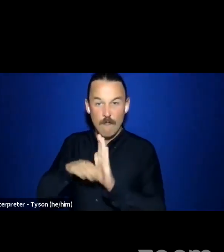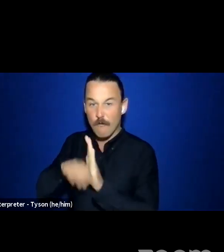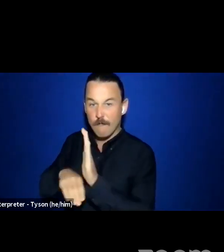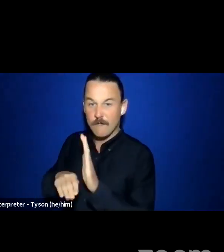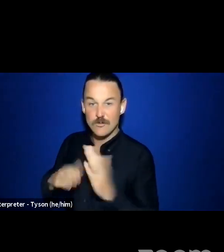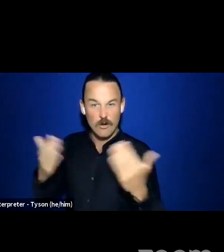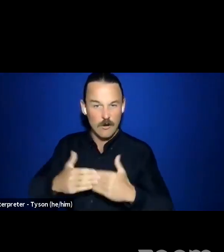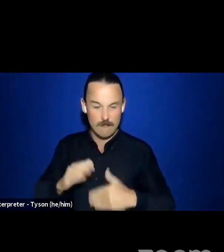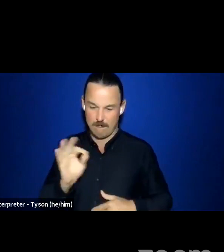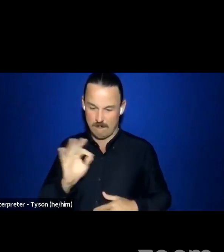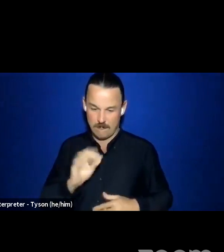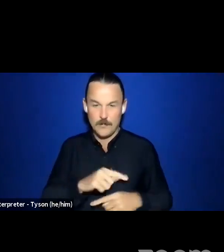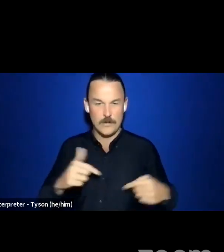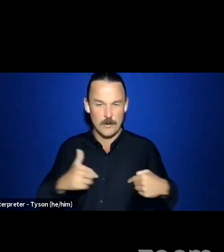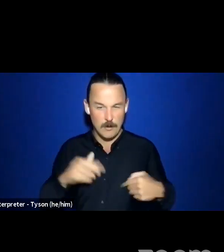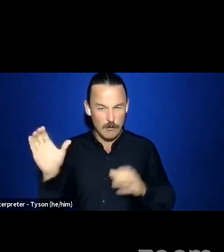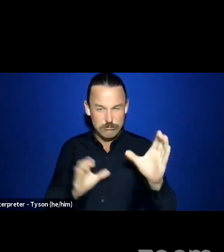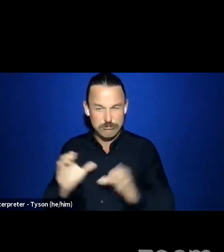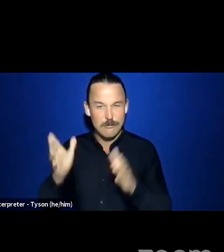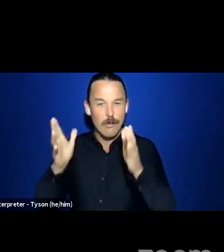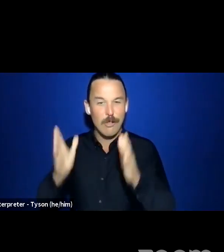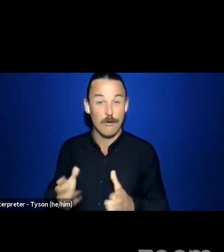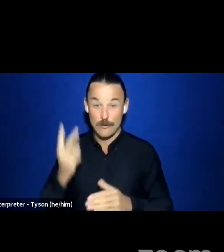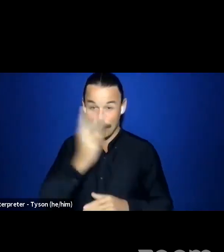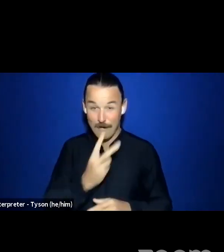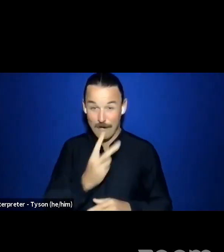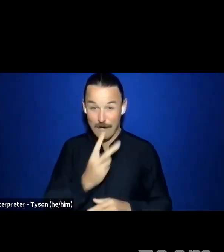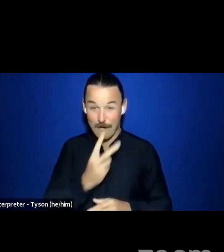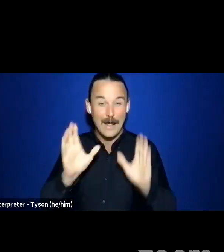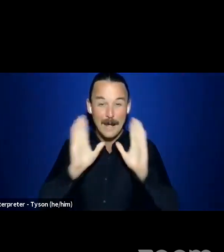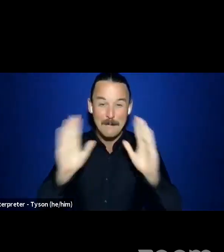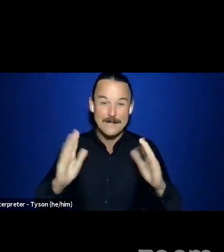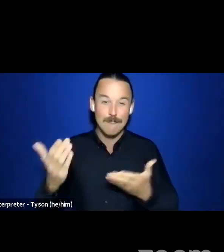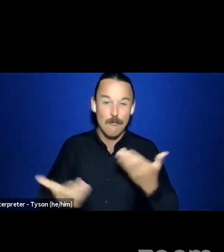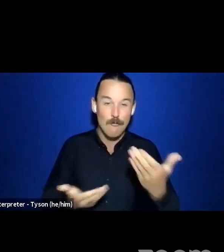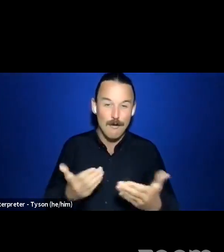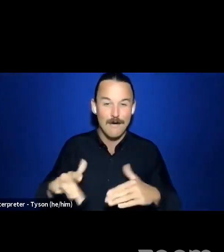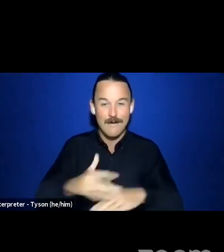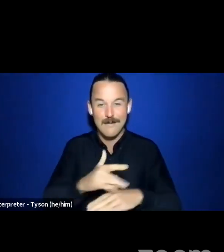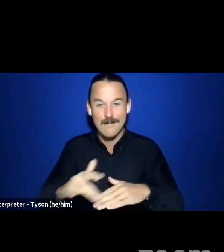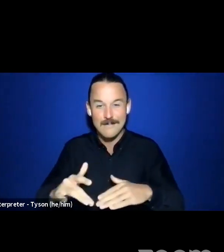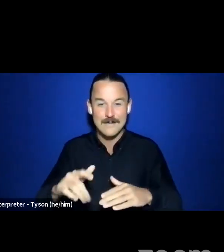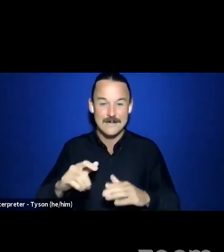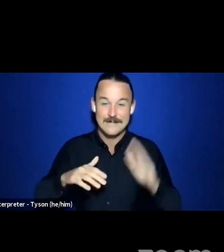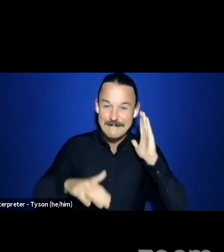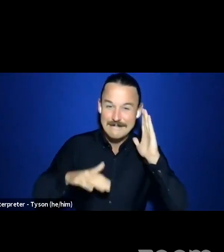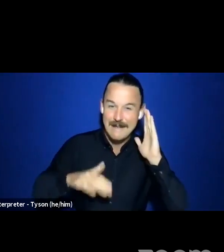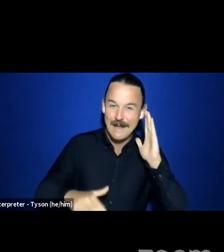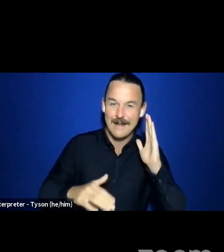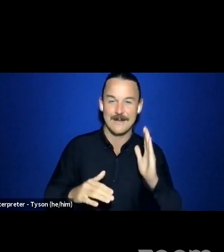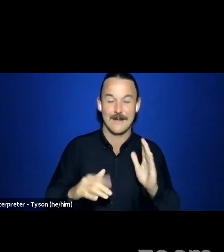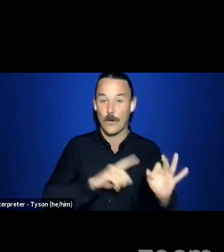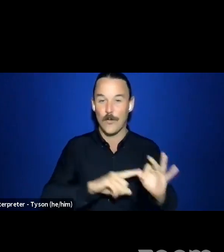tonight's proceedings over. the net the next two hours will be bringing the next two hours will be bringing you an incredible lineup of the finest entertainers speakers and dJ is